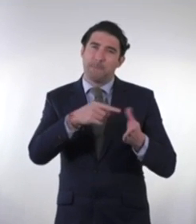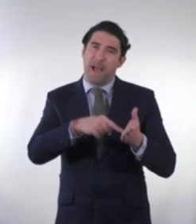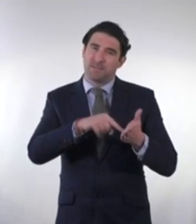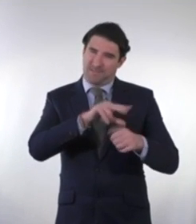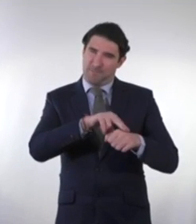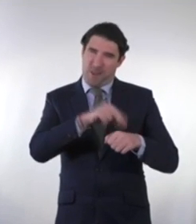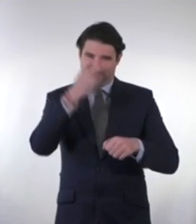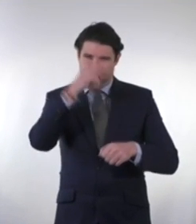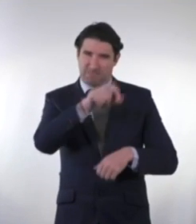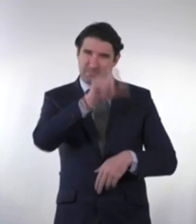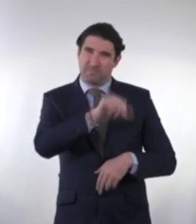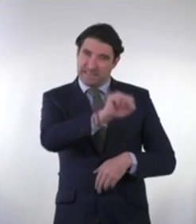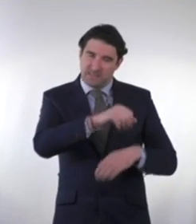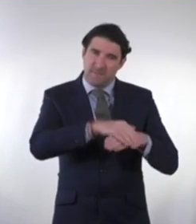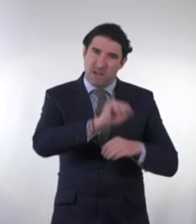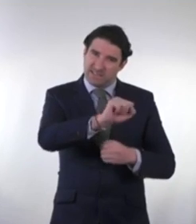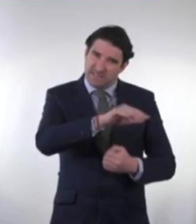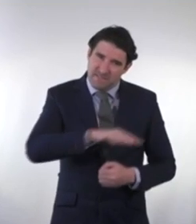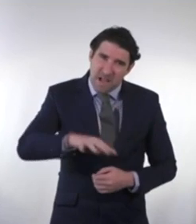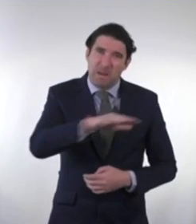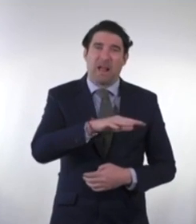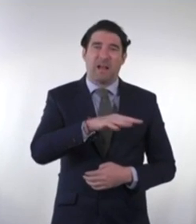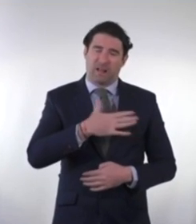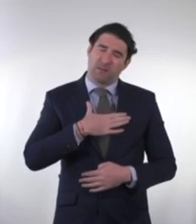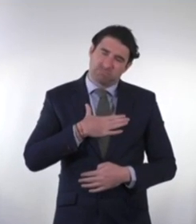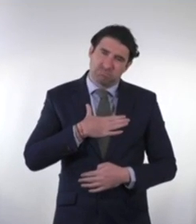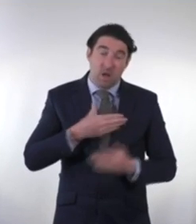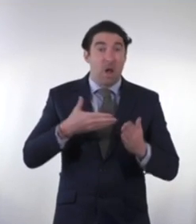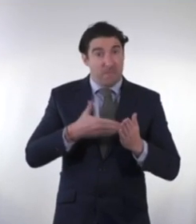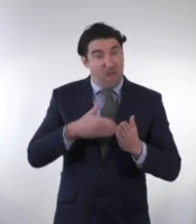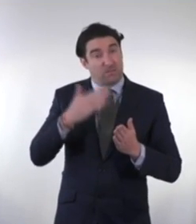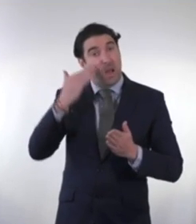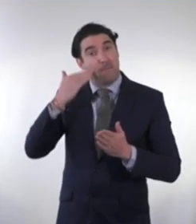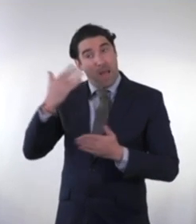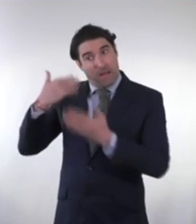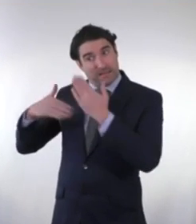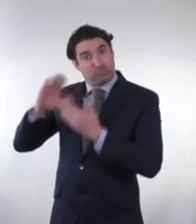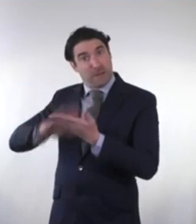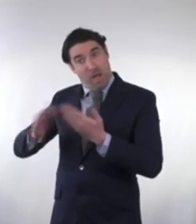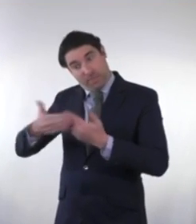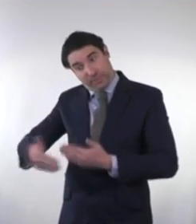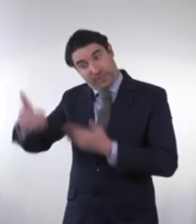the Ministry of Housing, Communities and Local Government and the charities, working together. Of course, we will continue to do what we can